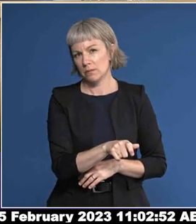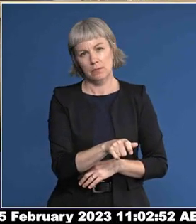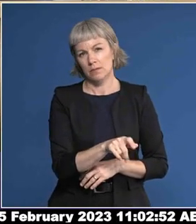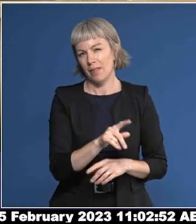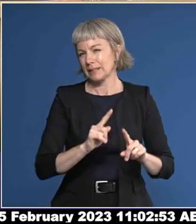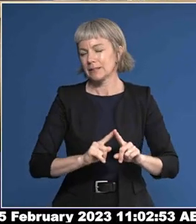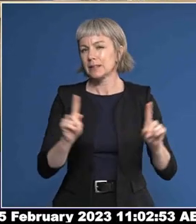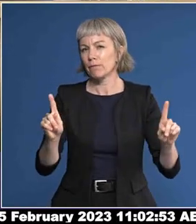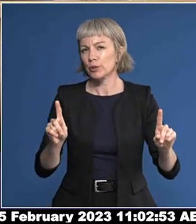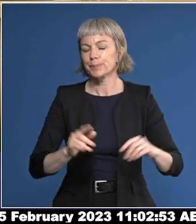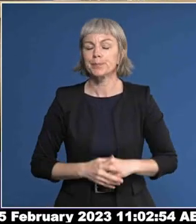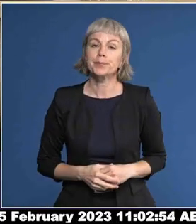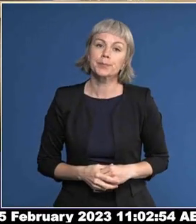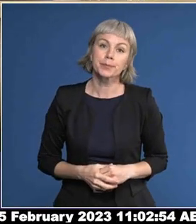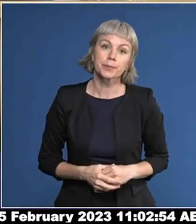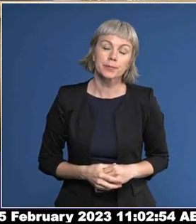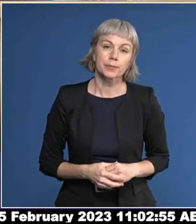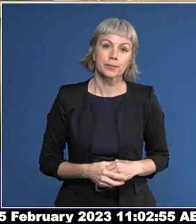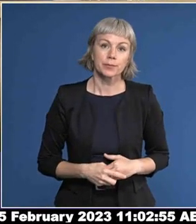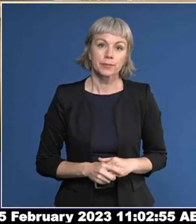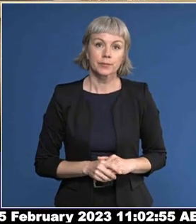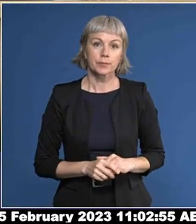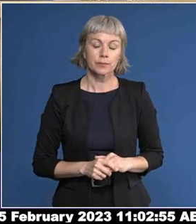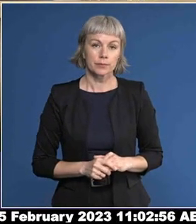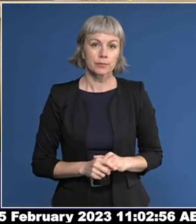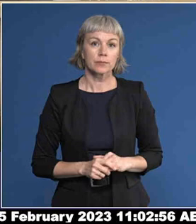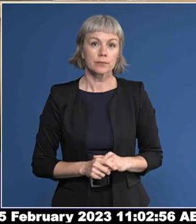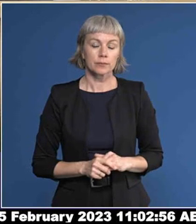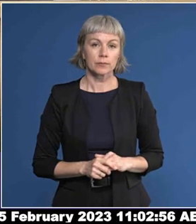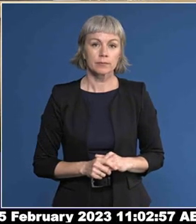Well, on that point, I don't know if you were present or you followed the panel